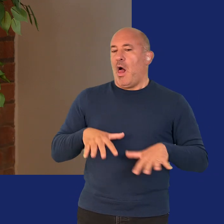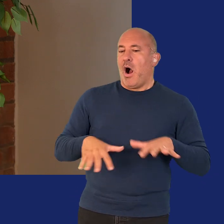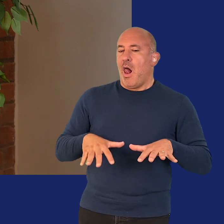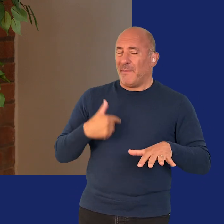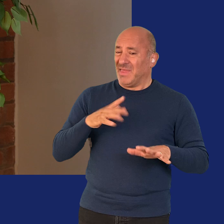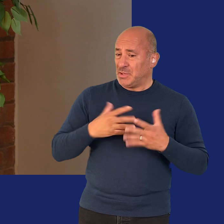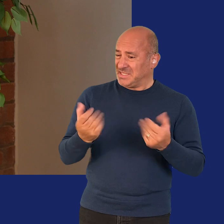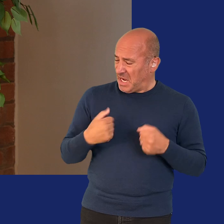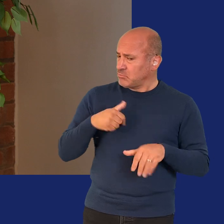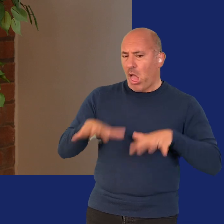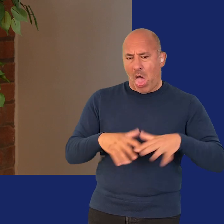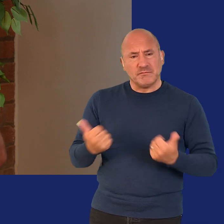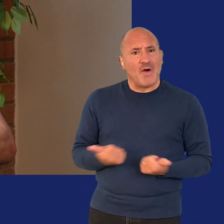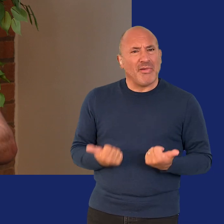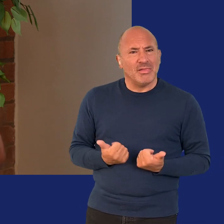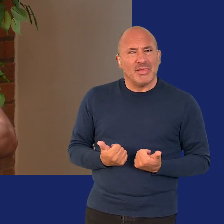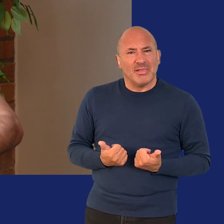with being uncomfortable. Jess: Mm-hmm.